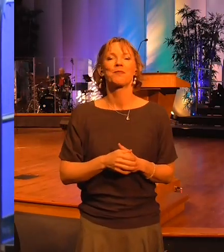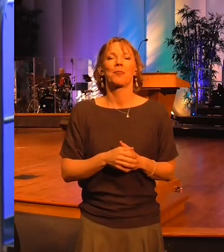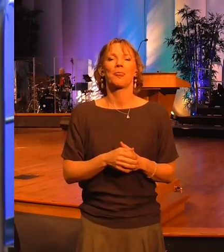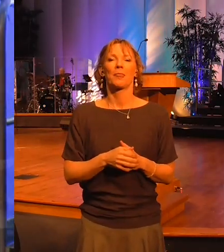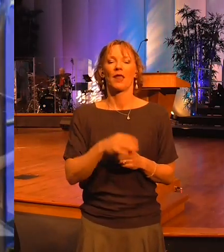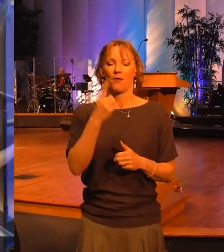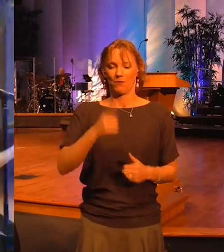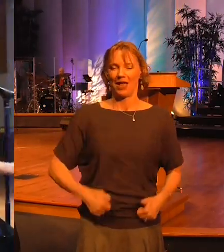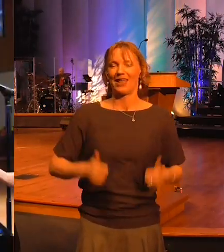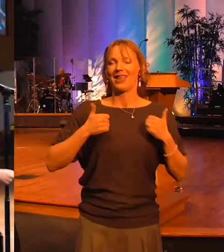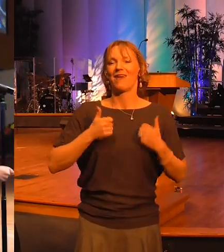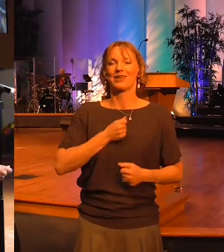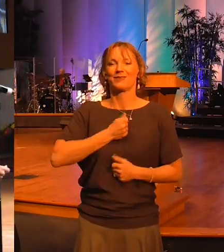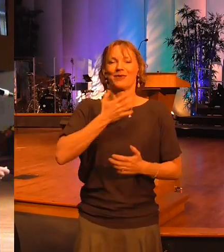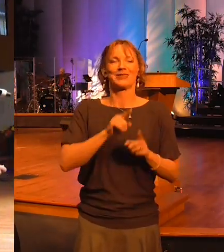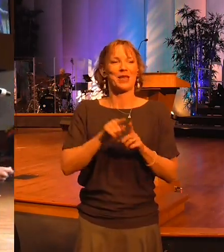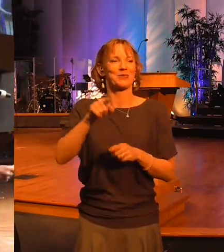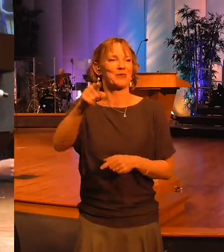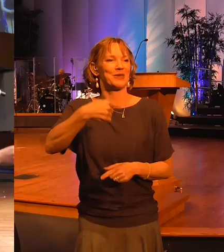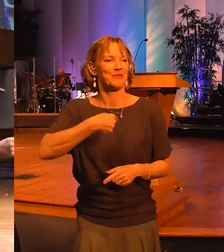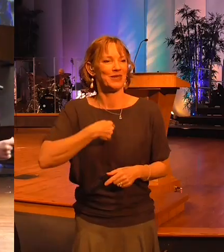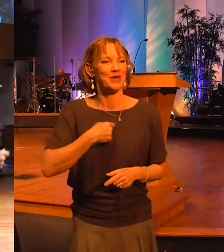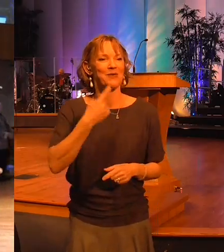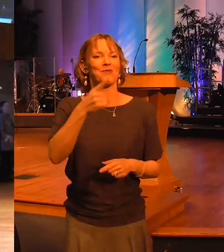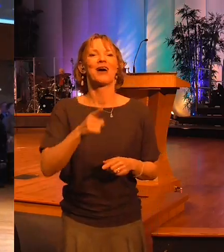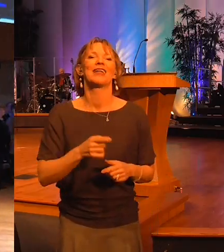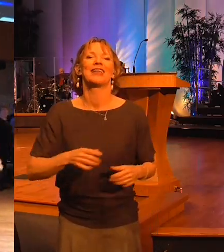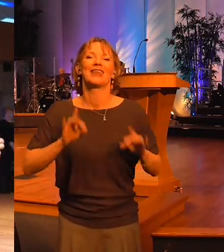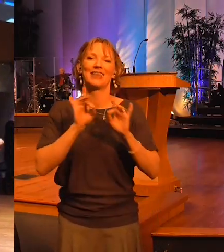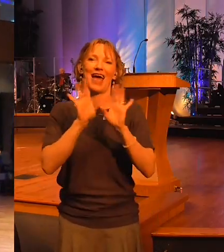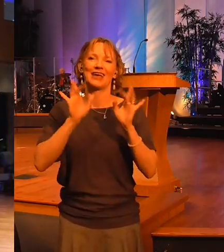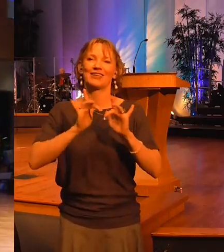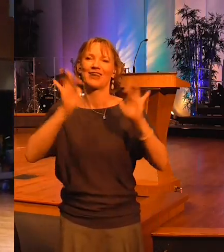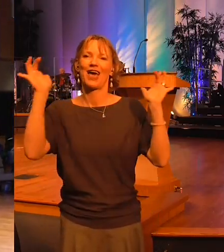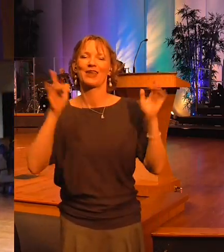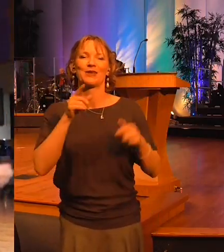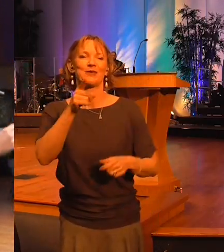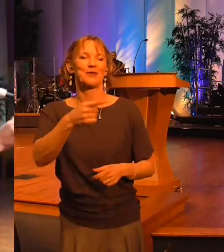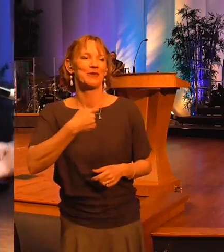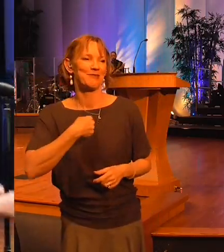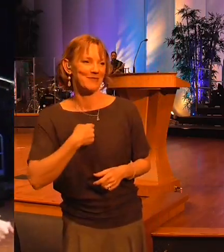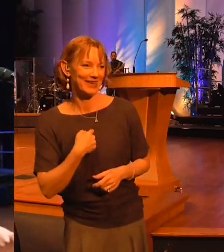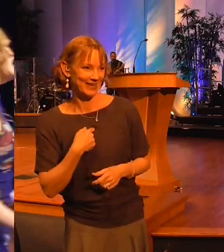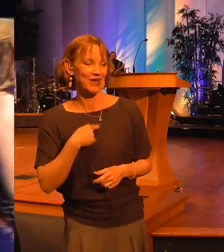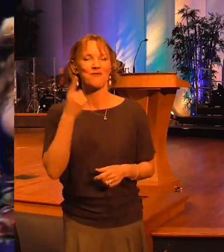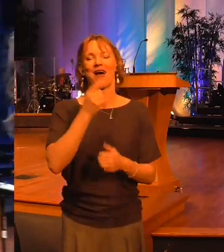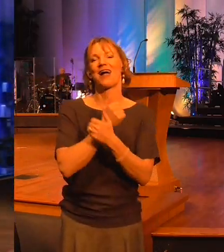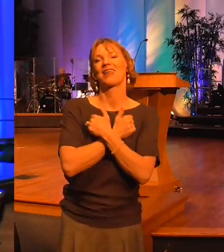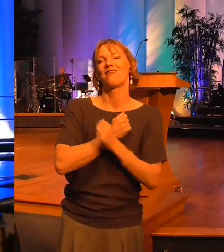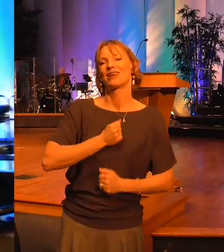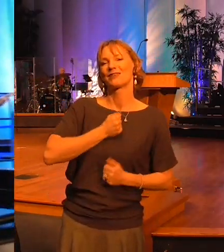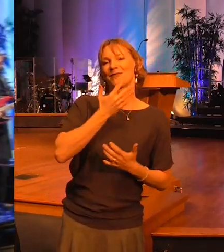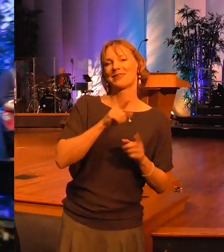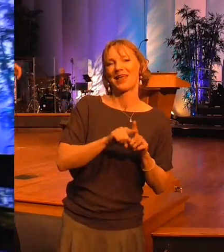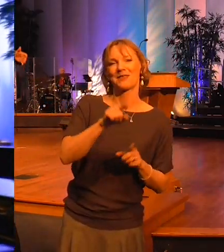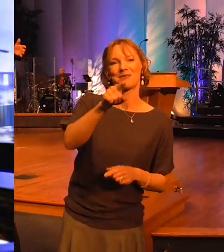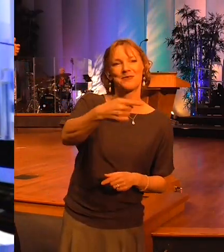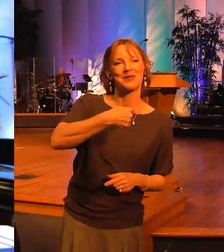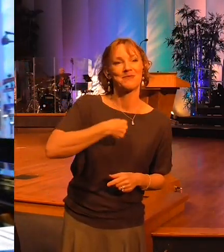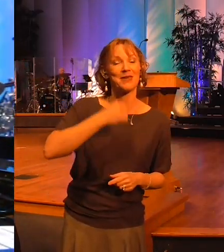life living as you and me one light shining as you and me one love as you me god is all there